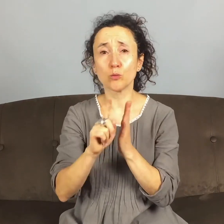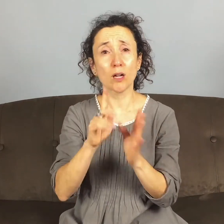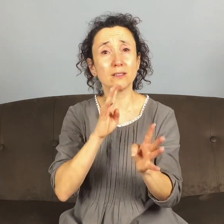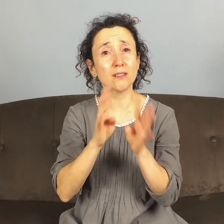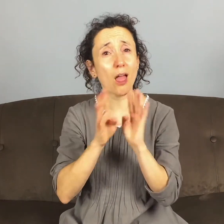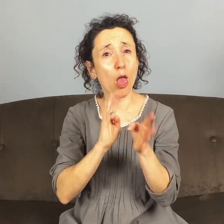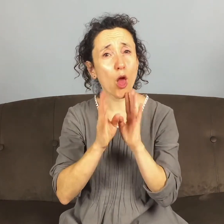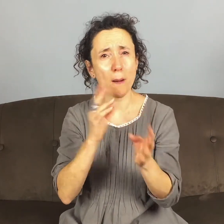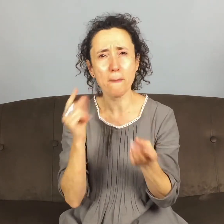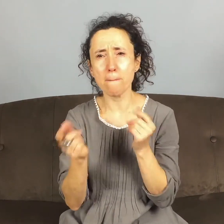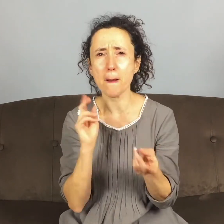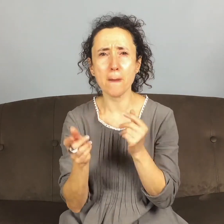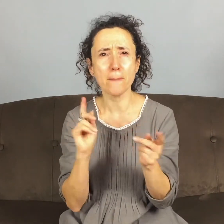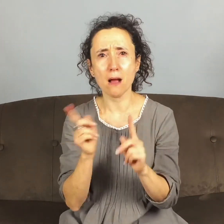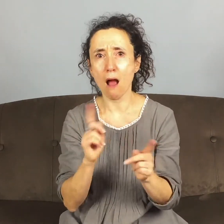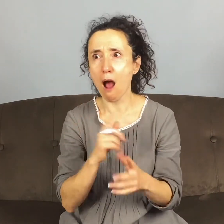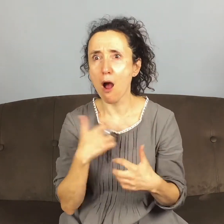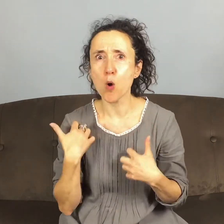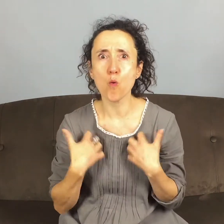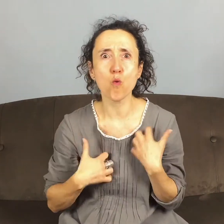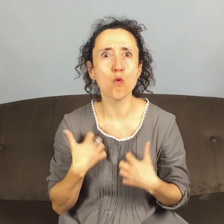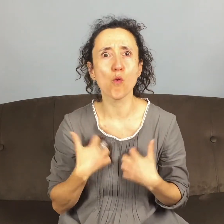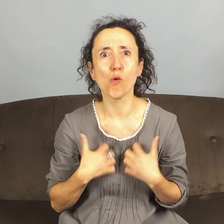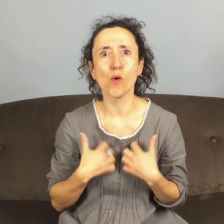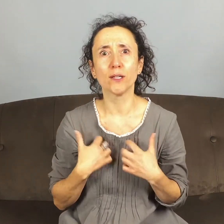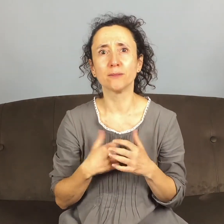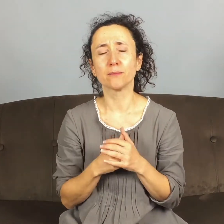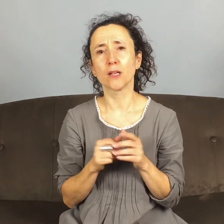I really enjoy his dialogue, it is always pacy and intriguing.